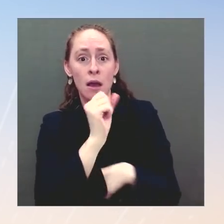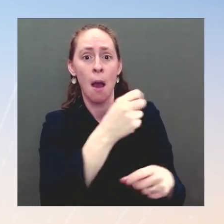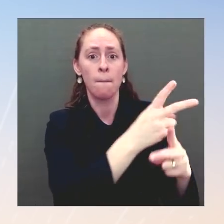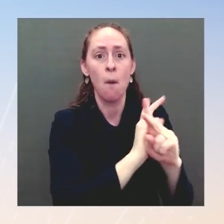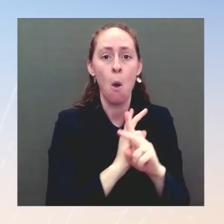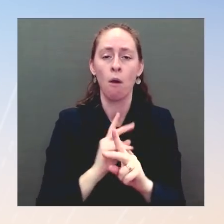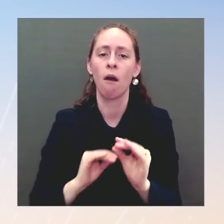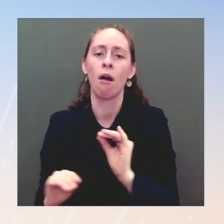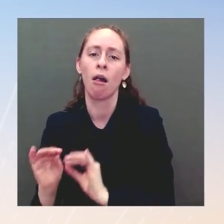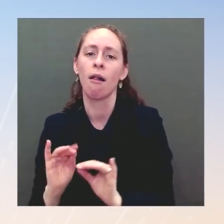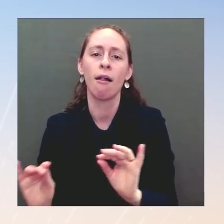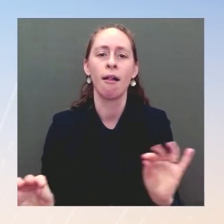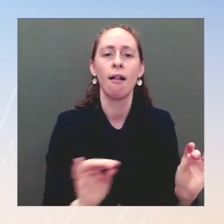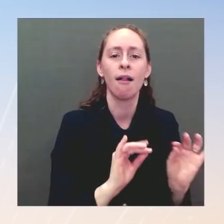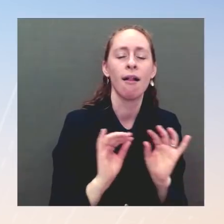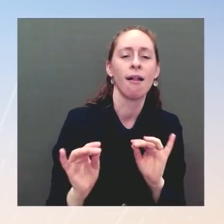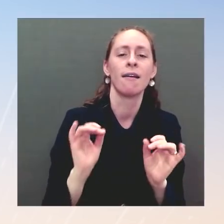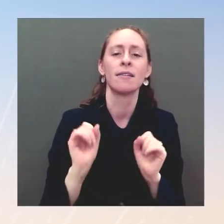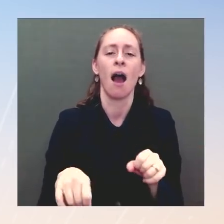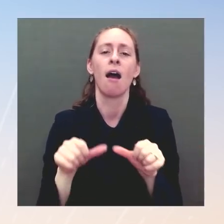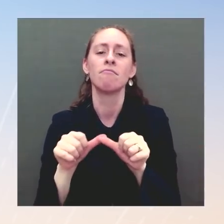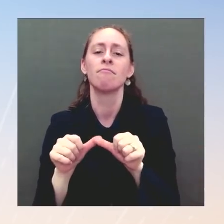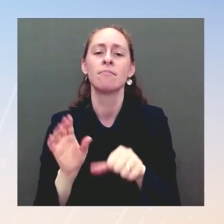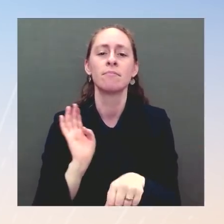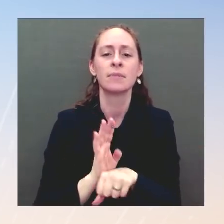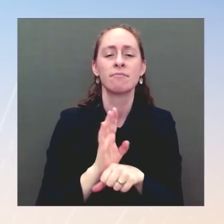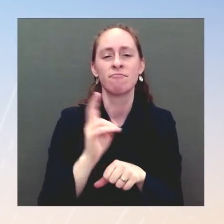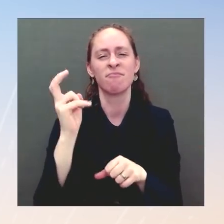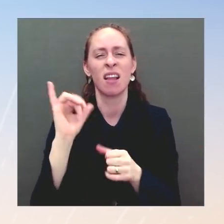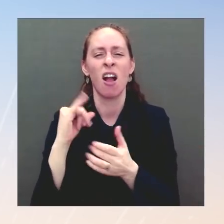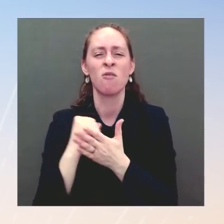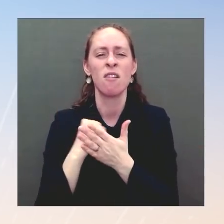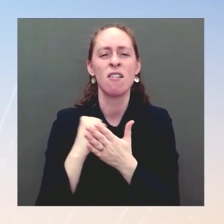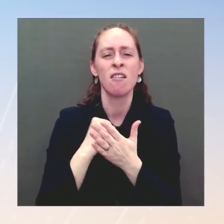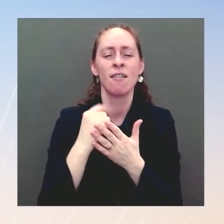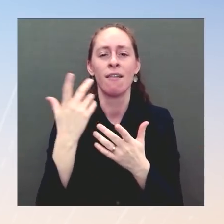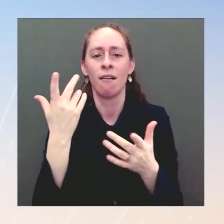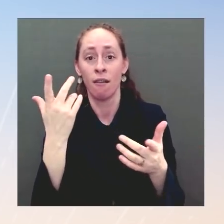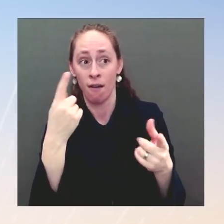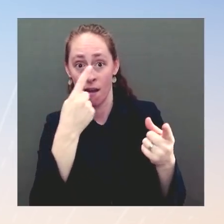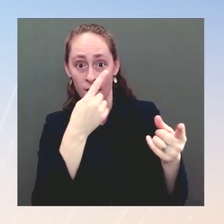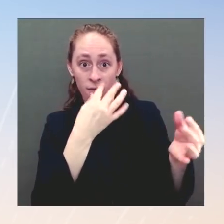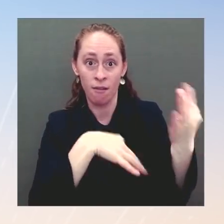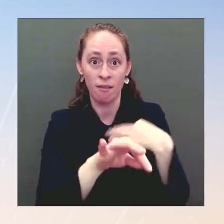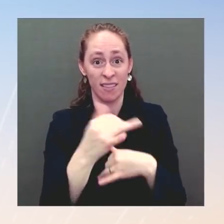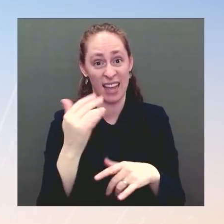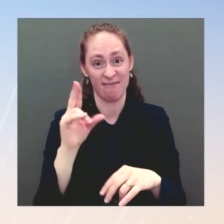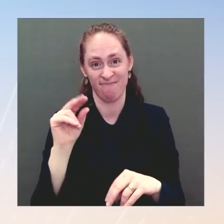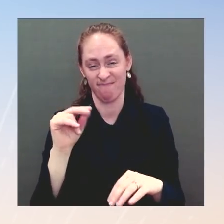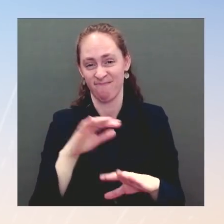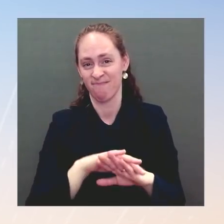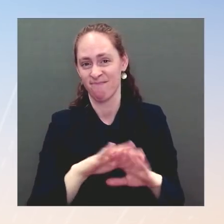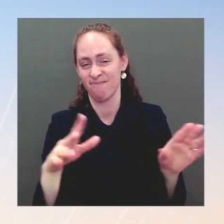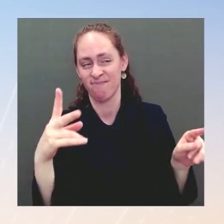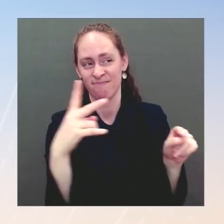Finally, on elites, what is significant about this -- and somebody asked me this question about what's different. So, some of the people who were sanctioned yesterday